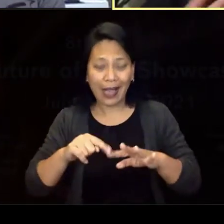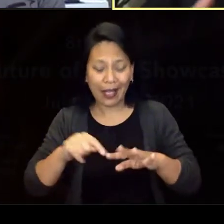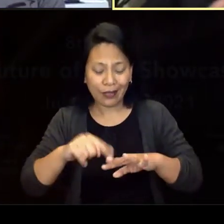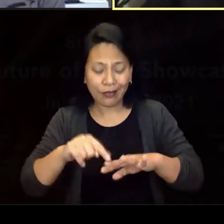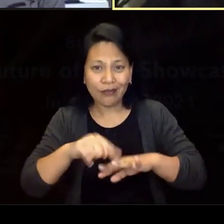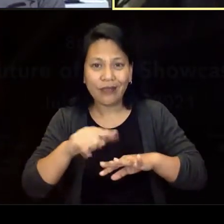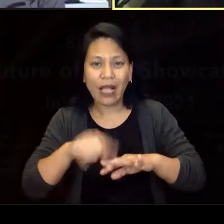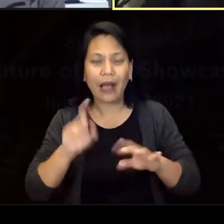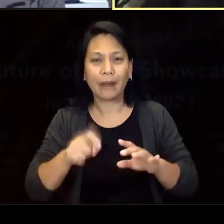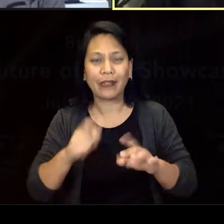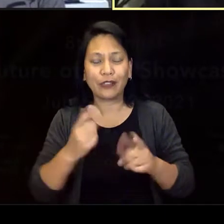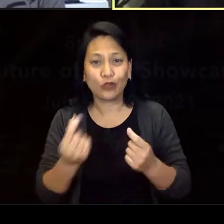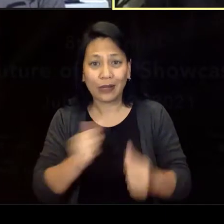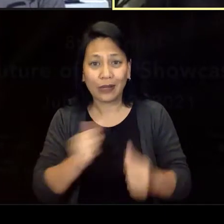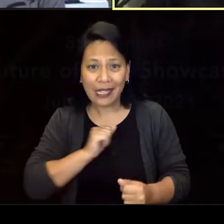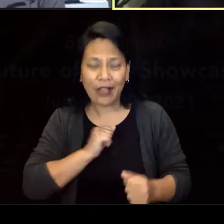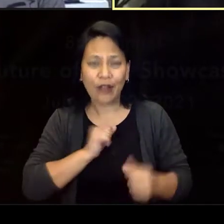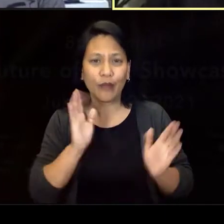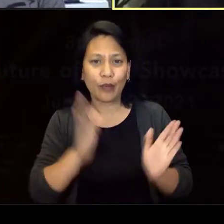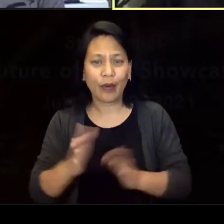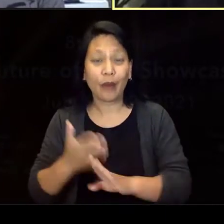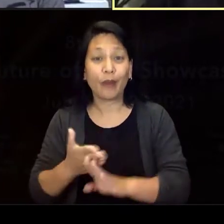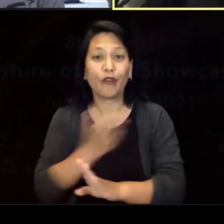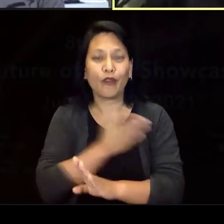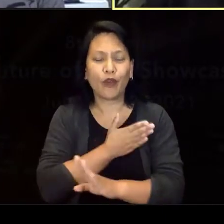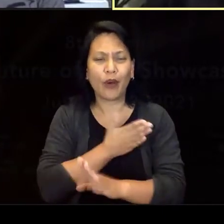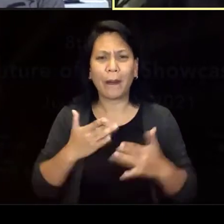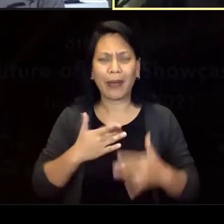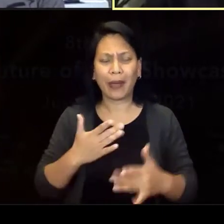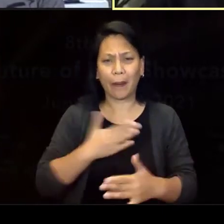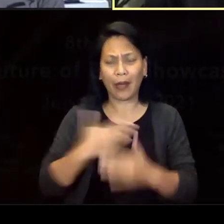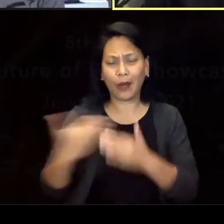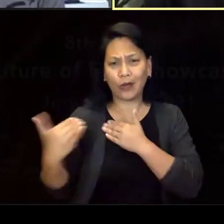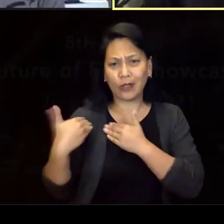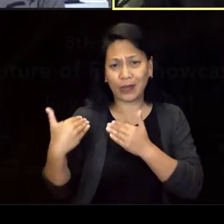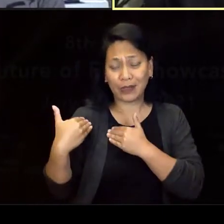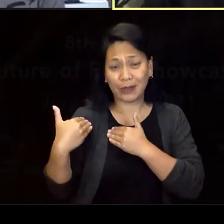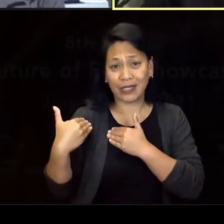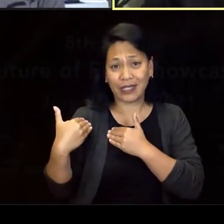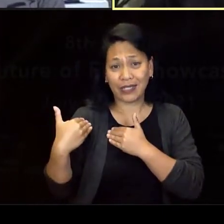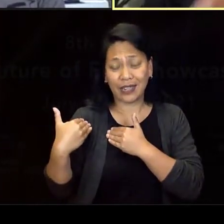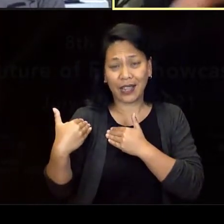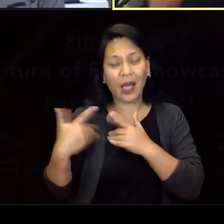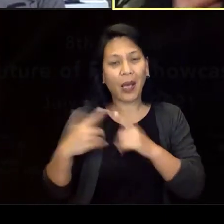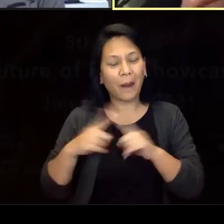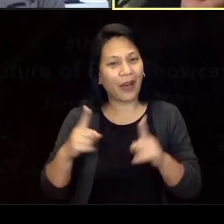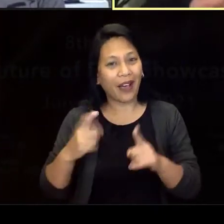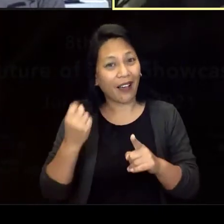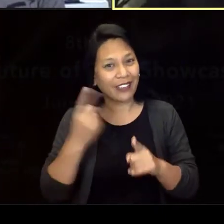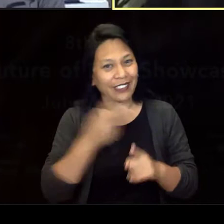and things like this, that often falls on me. And I think that that's something that folks don't necessarily think about.